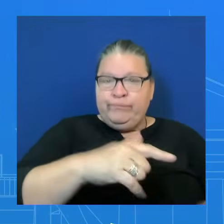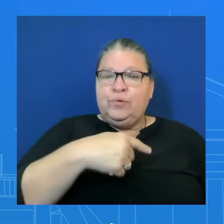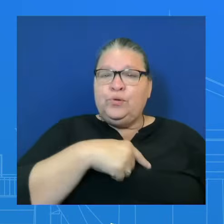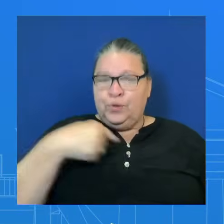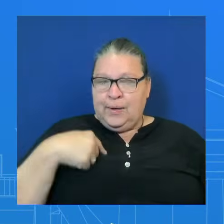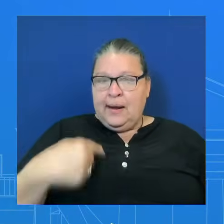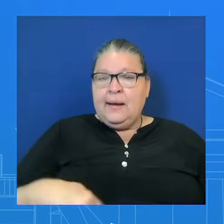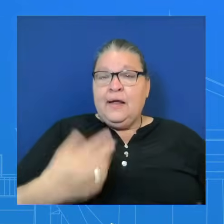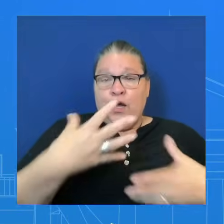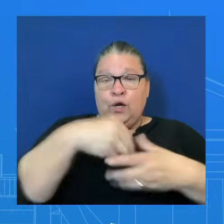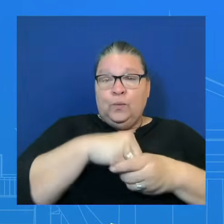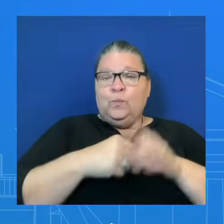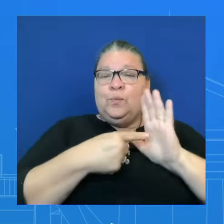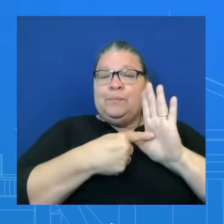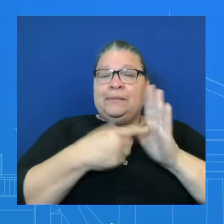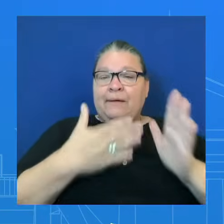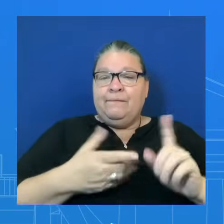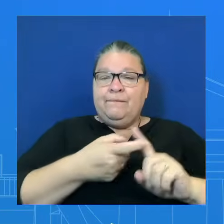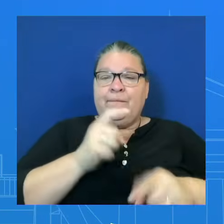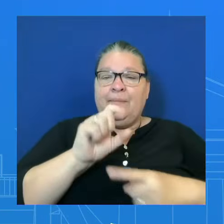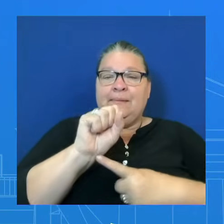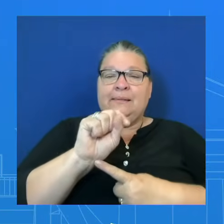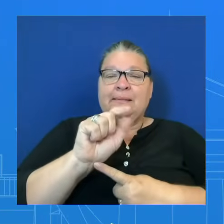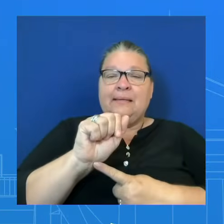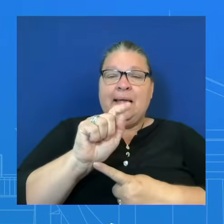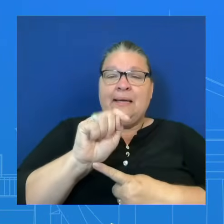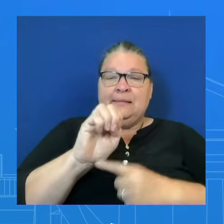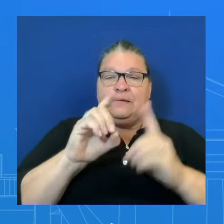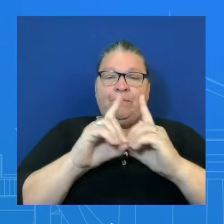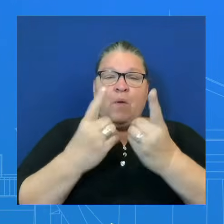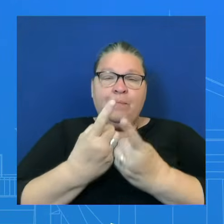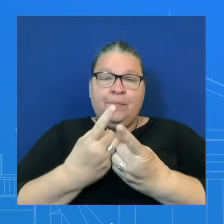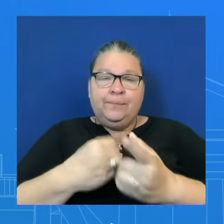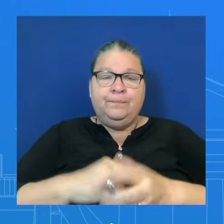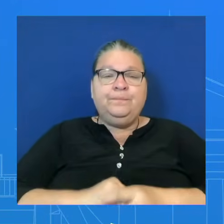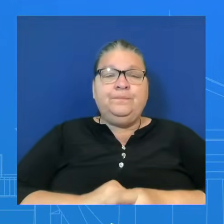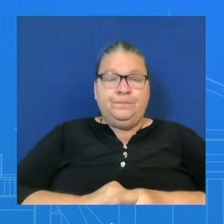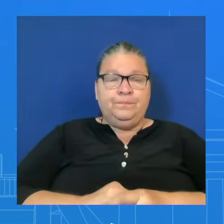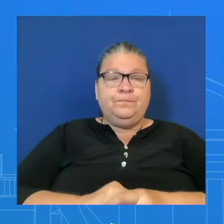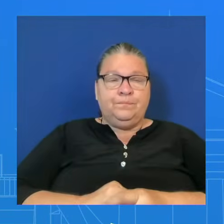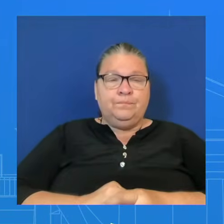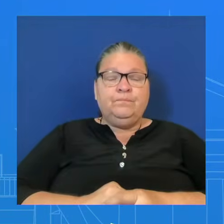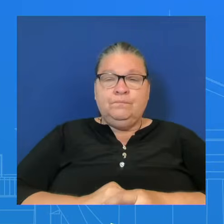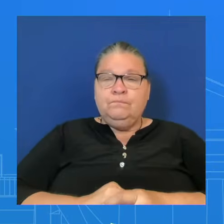The Press: I know you have to be very careful about the words you choose, but what is -- in describing this -- but what is the best way